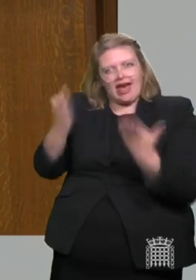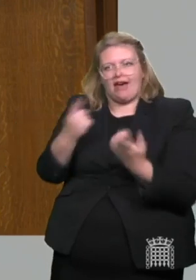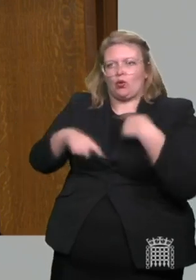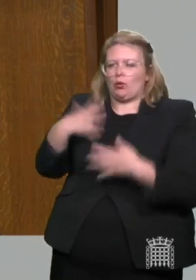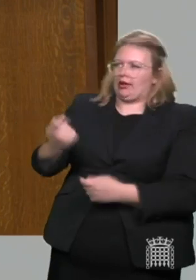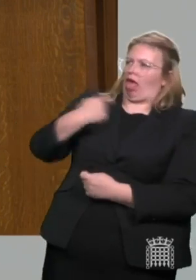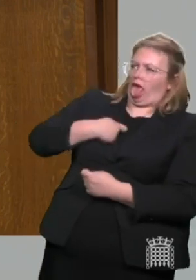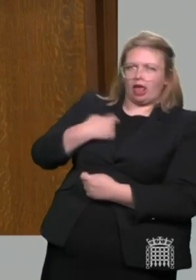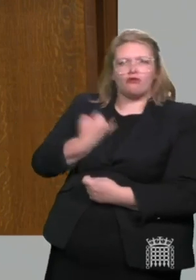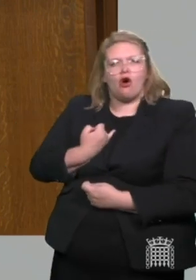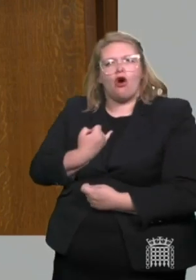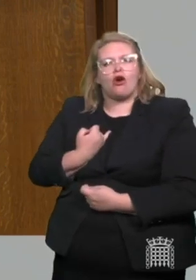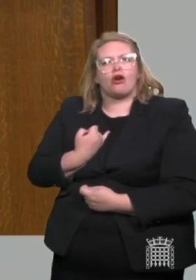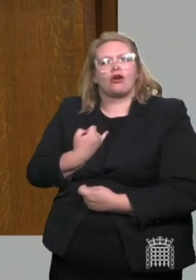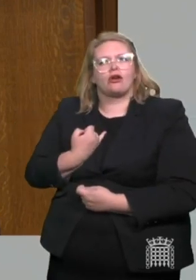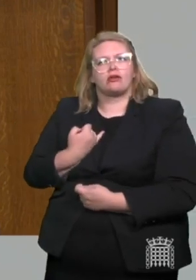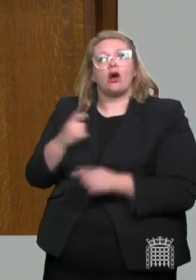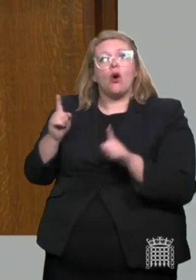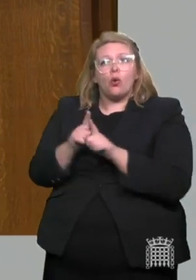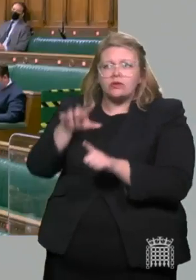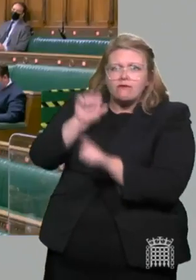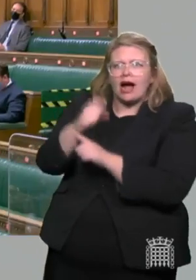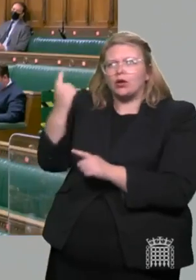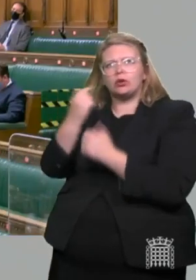those involved behind the scenes? >> The Prime Minister